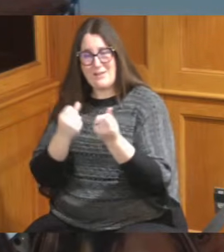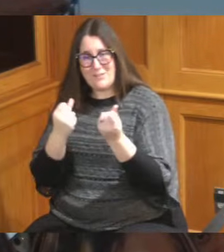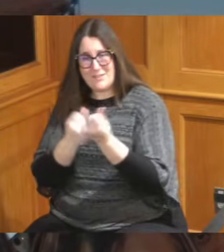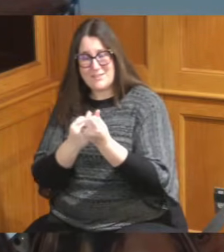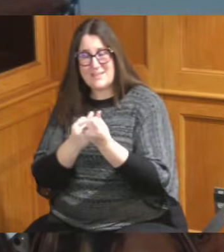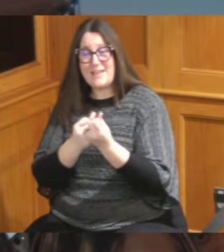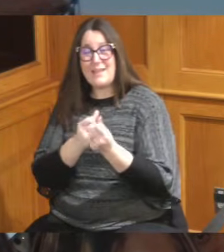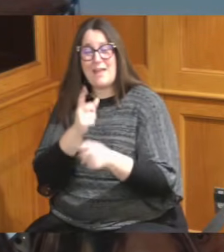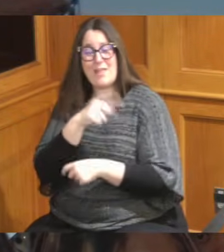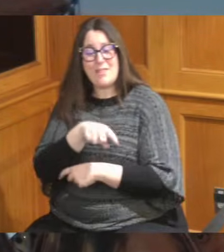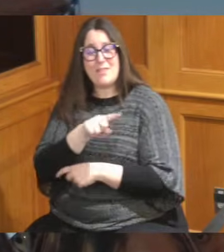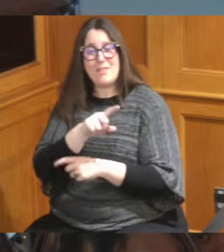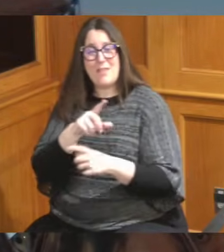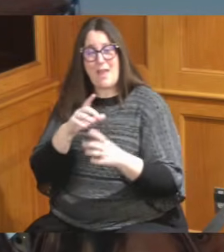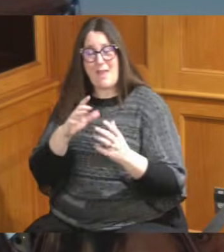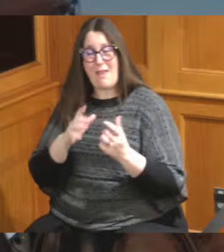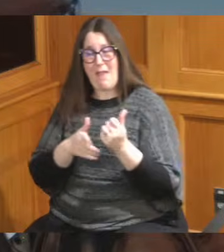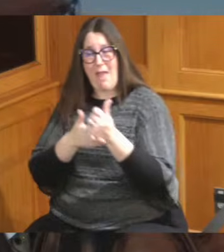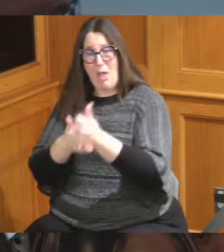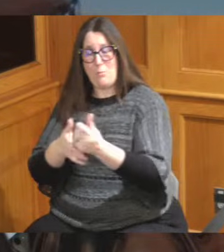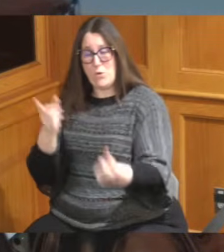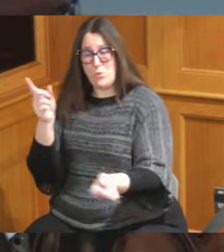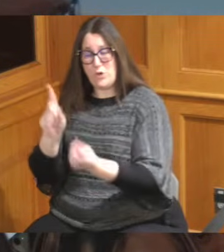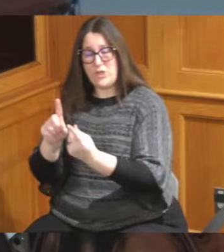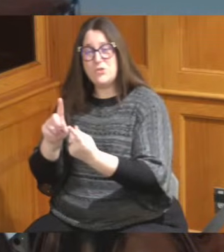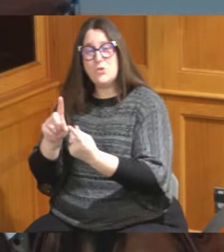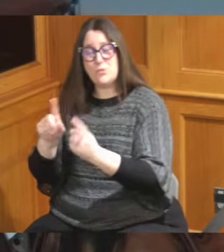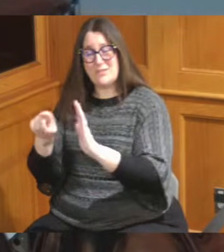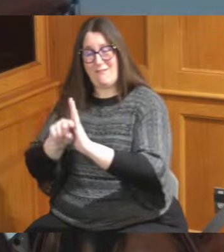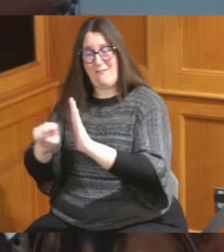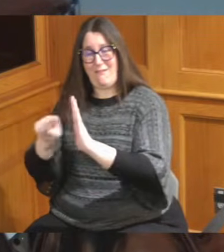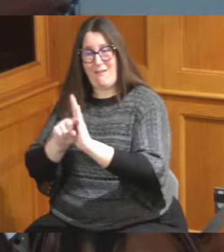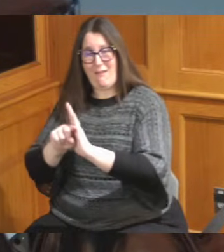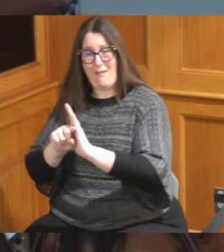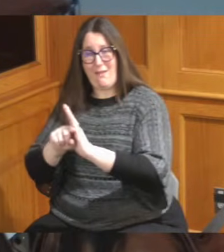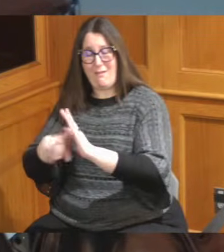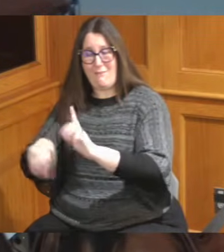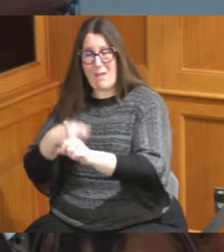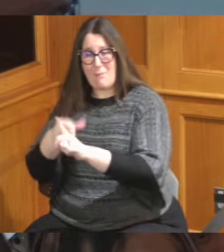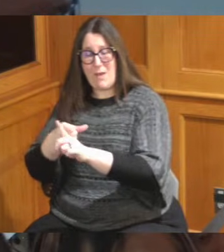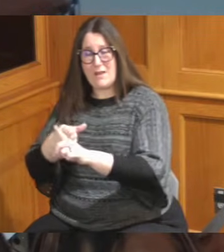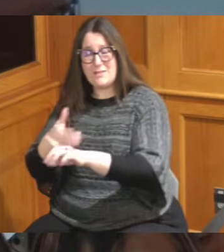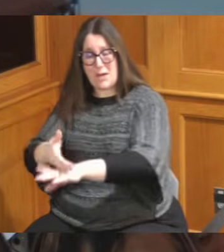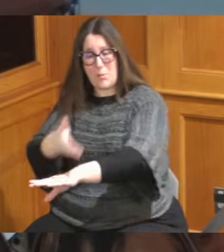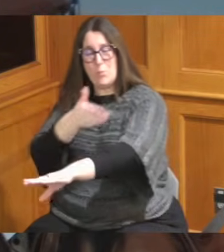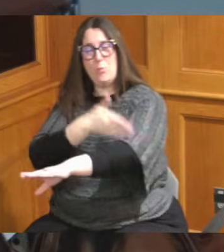reduce health disparities, advance health equity, and improve overall health outcomes